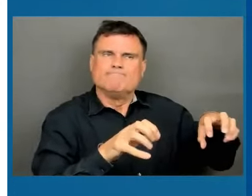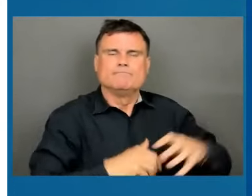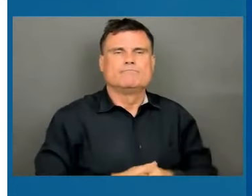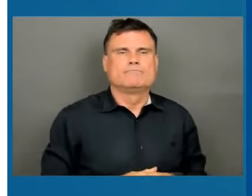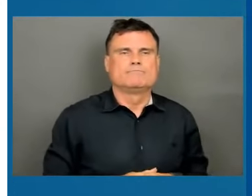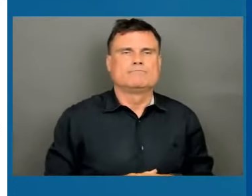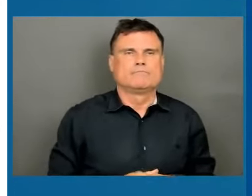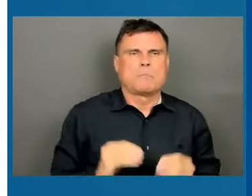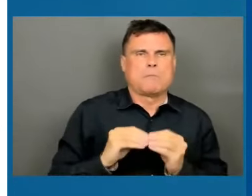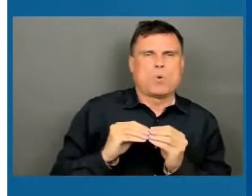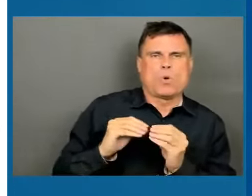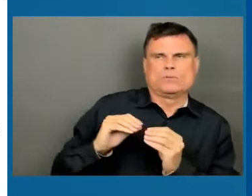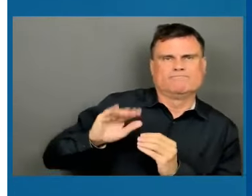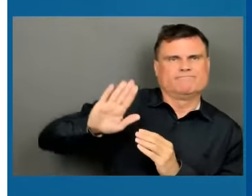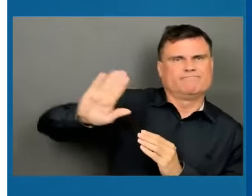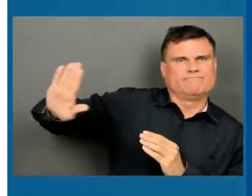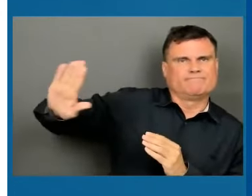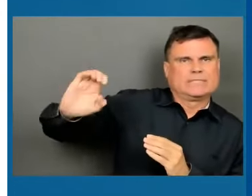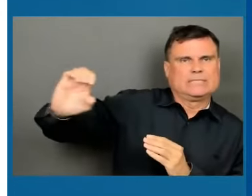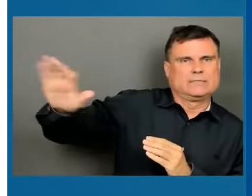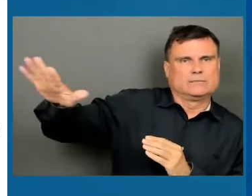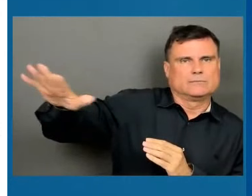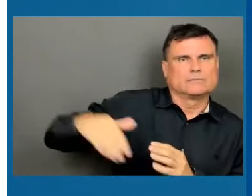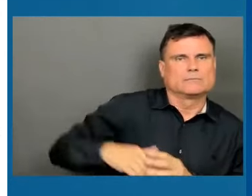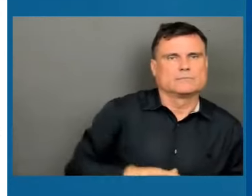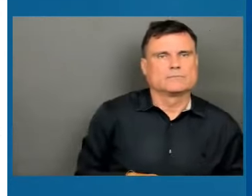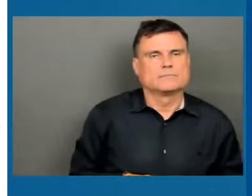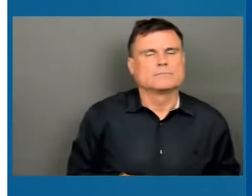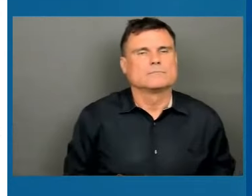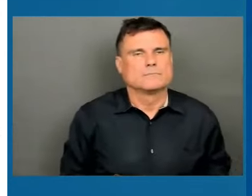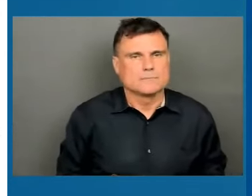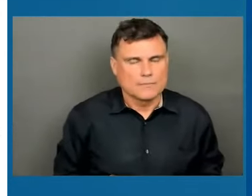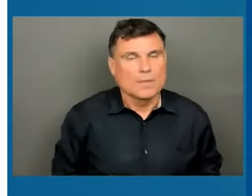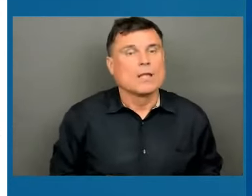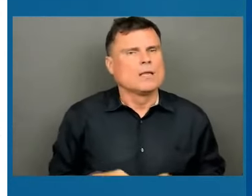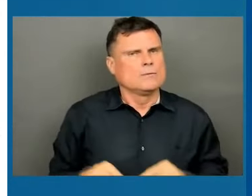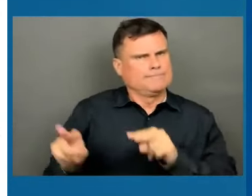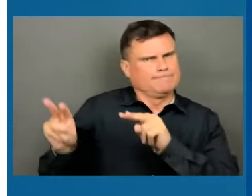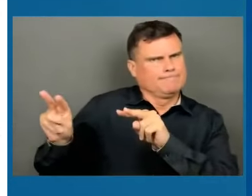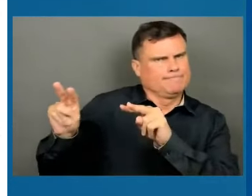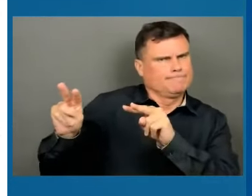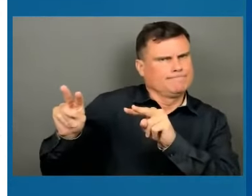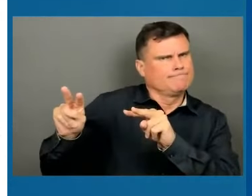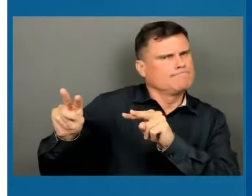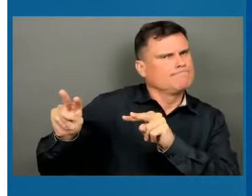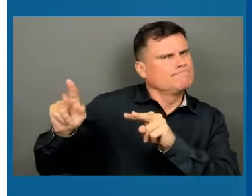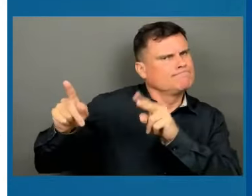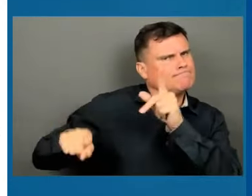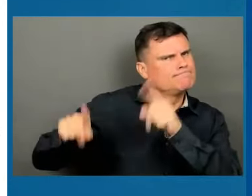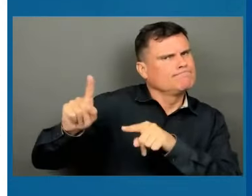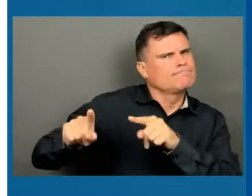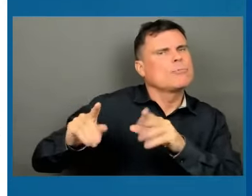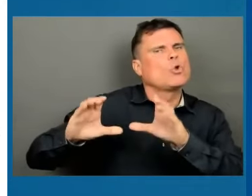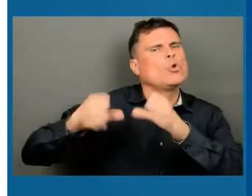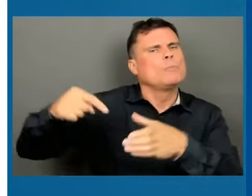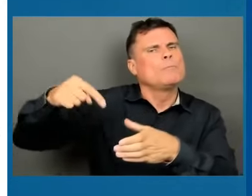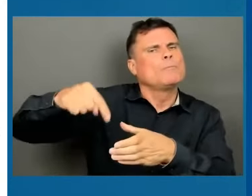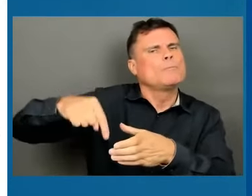river forecast center. Looking at the week beyond next week, the 16th through to the